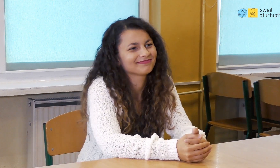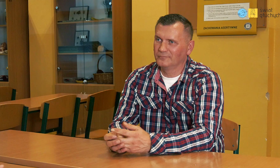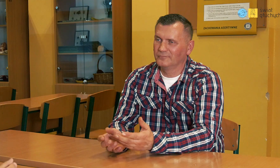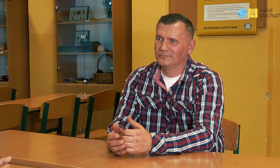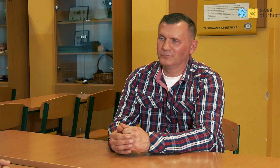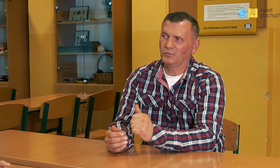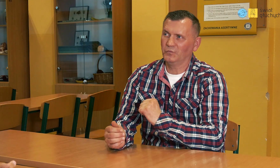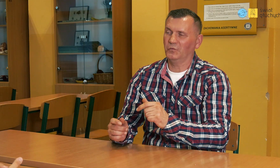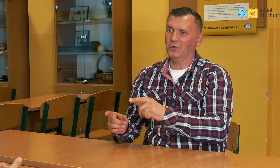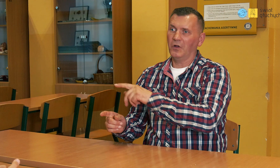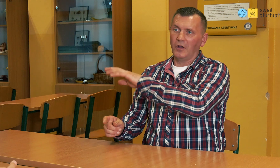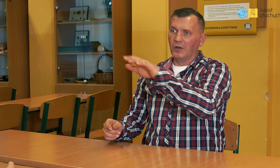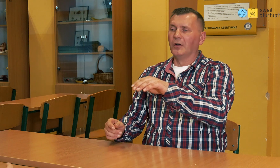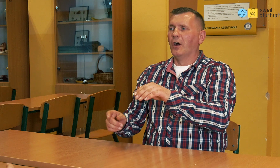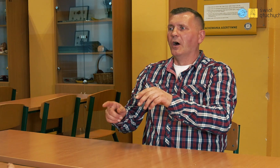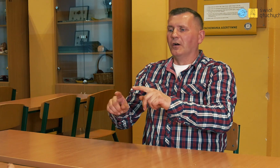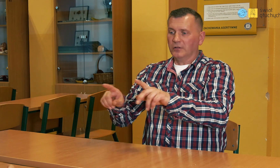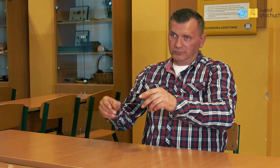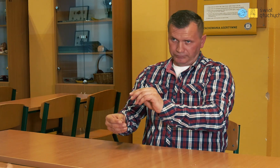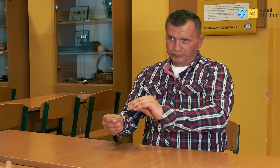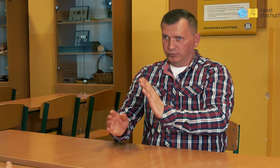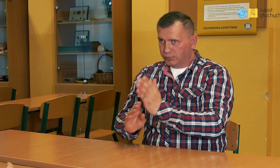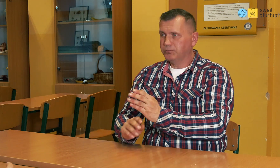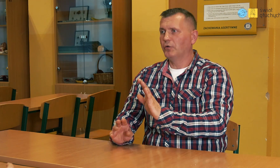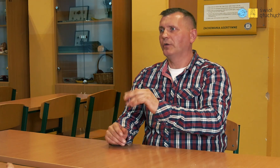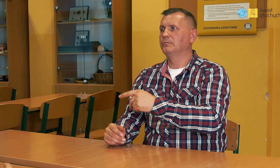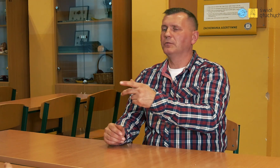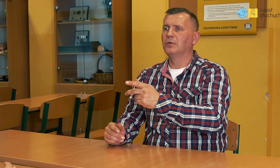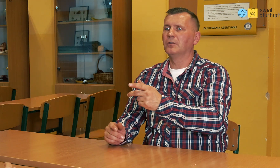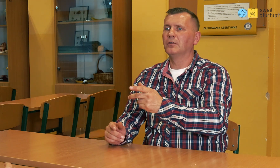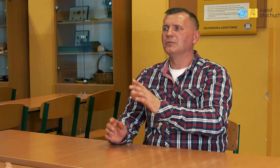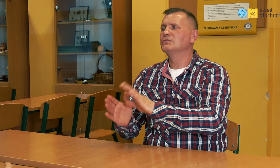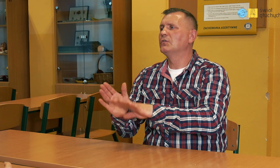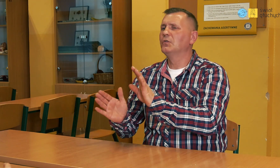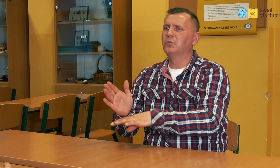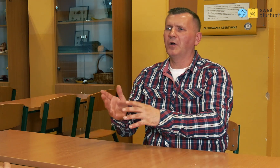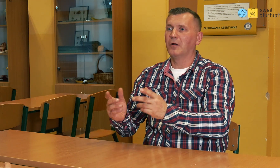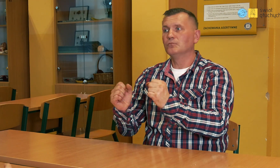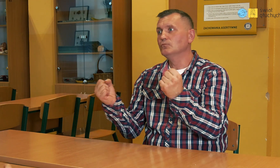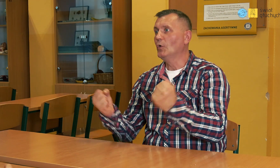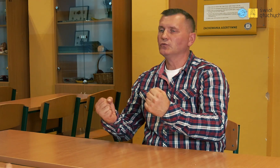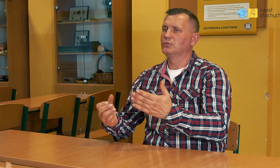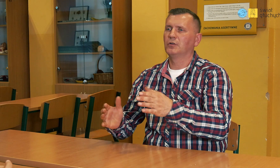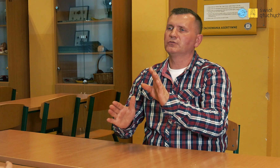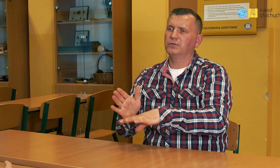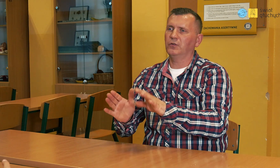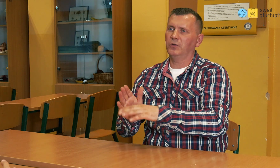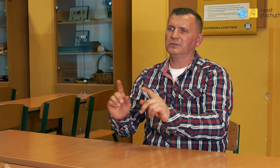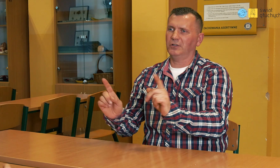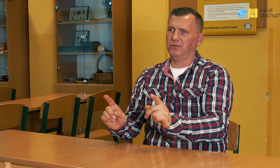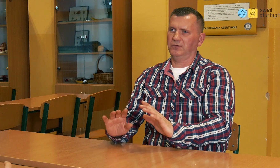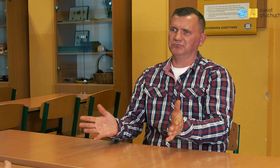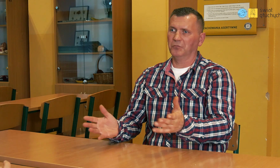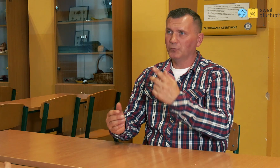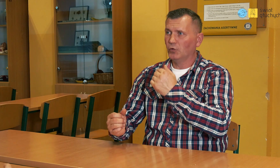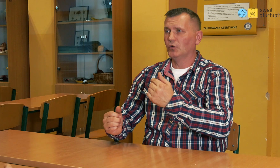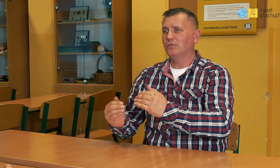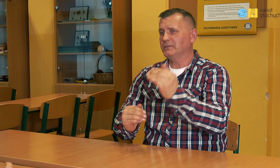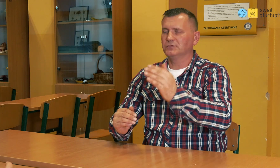In vocational school, there was only one regular written exam.